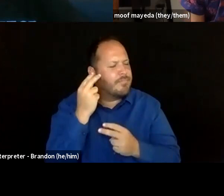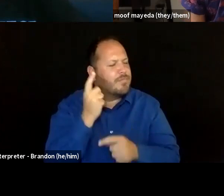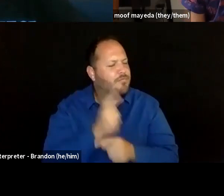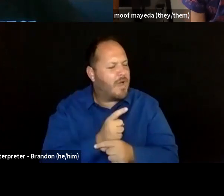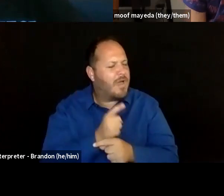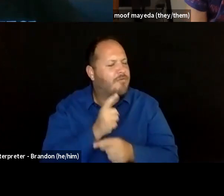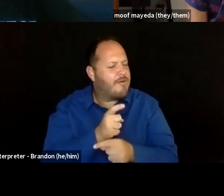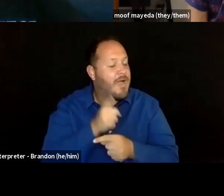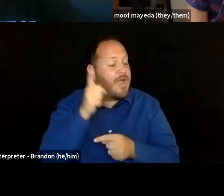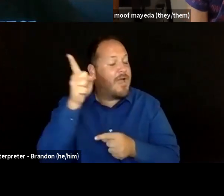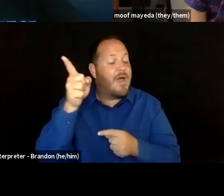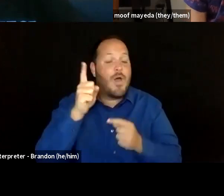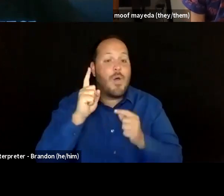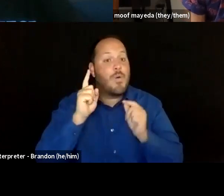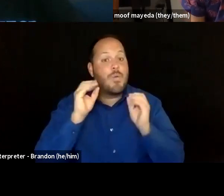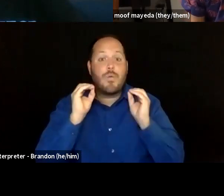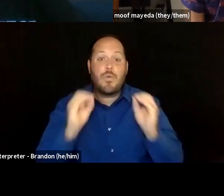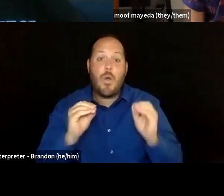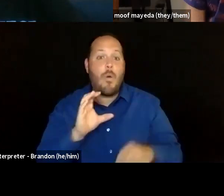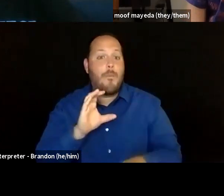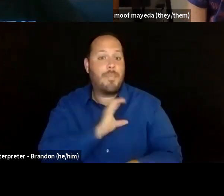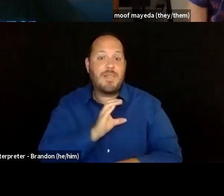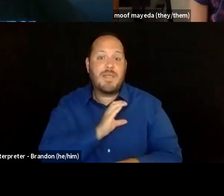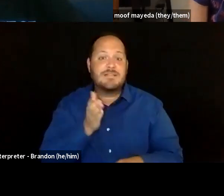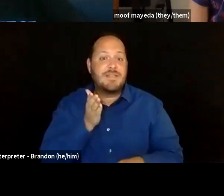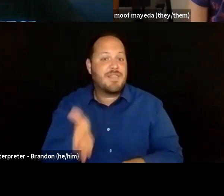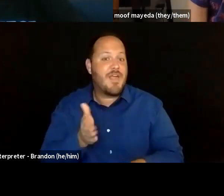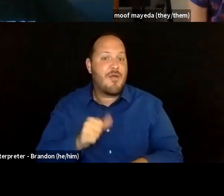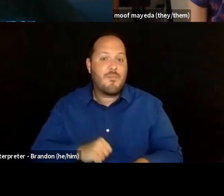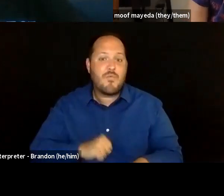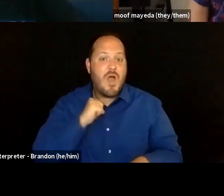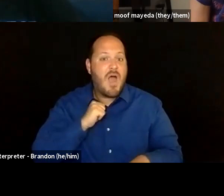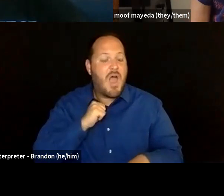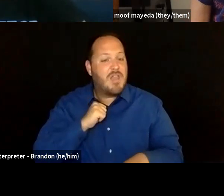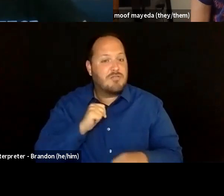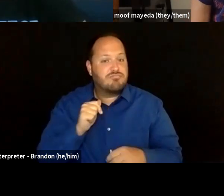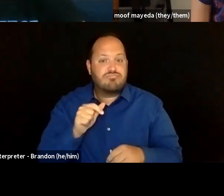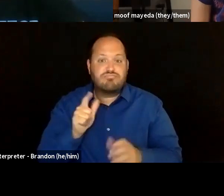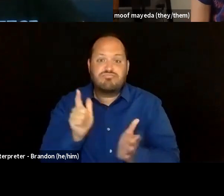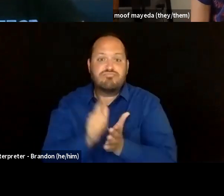Yeah. So I'm one of those people that I'm not ashamed to say that I've